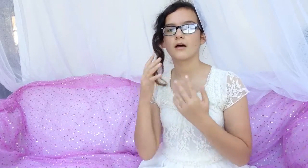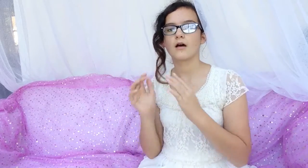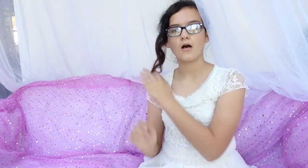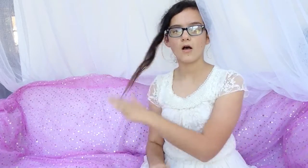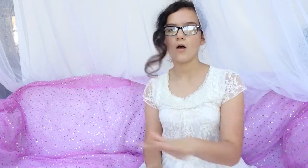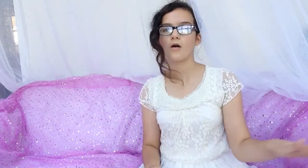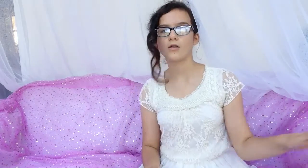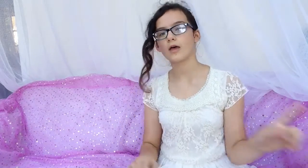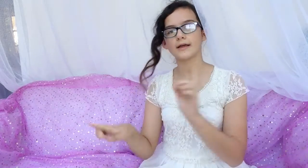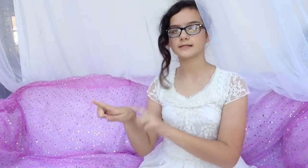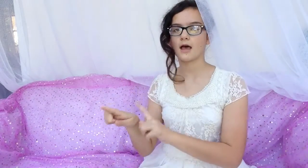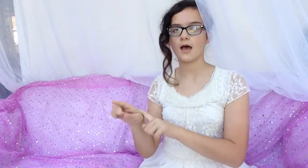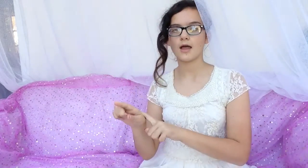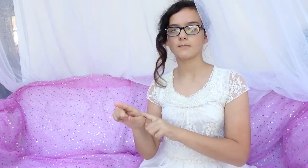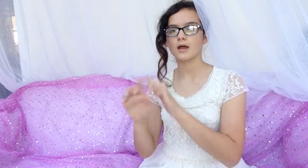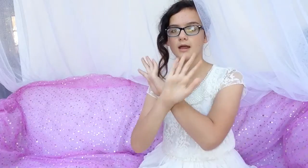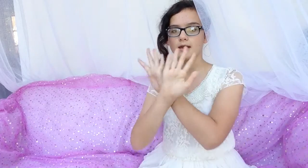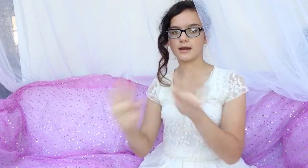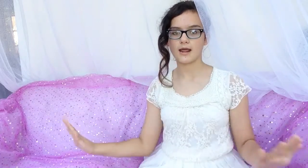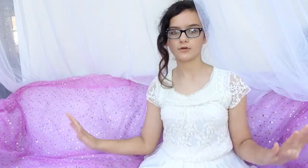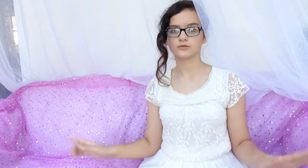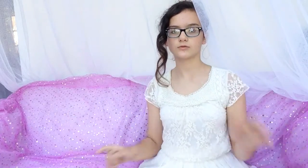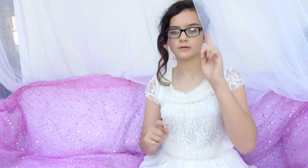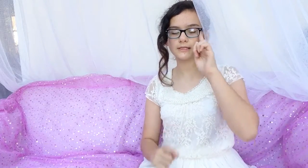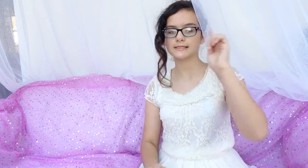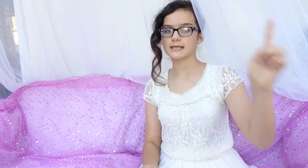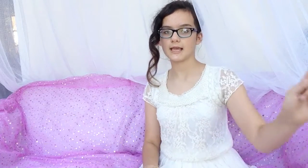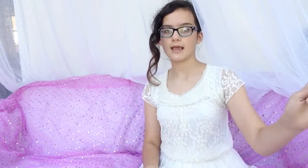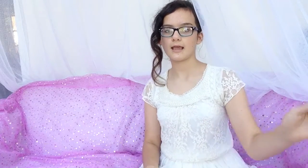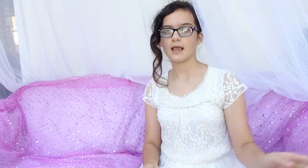All that time never truly seeing